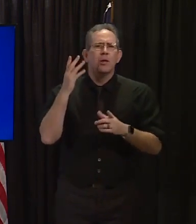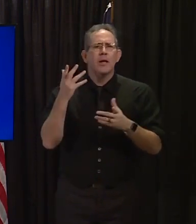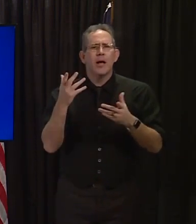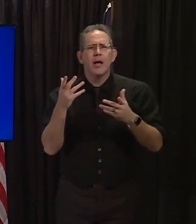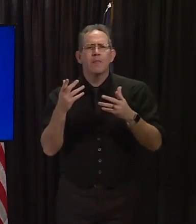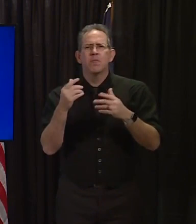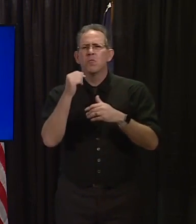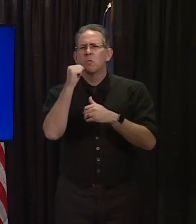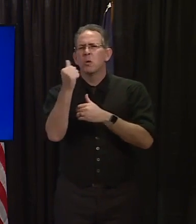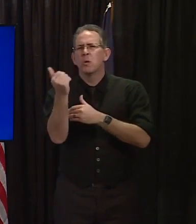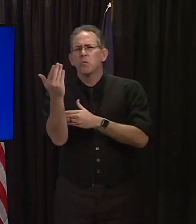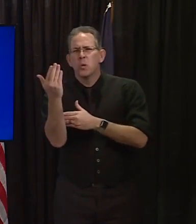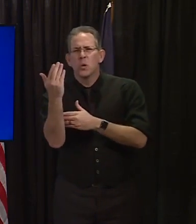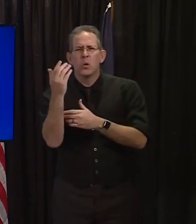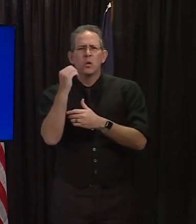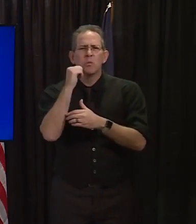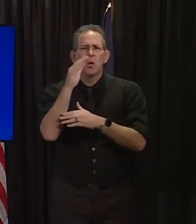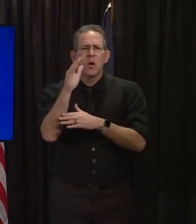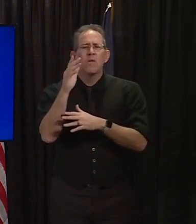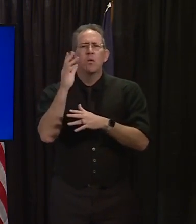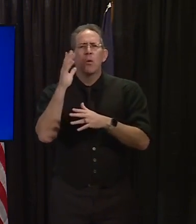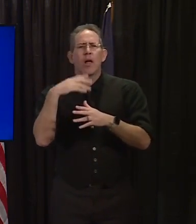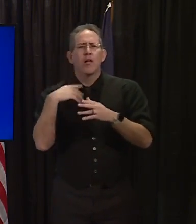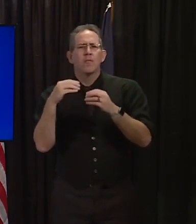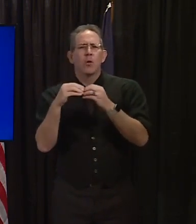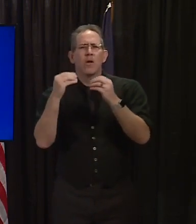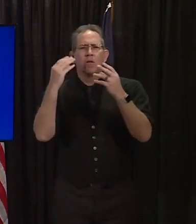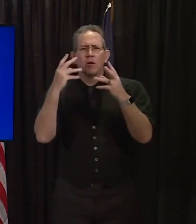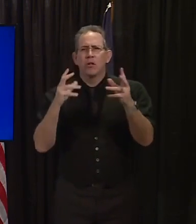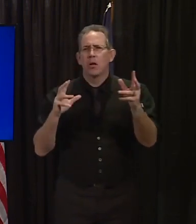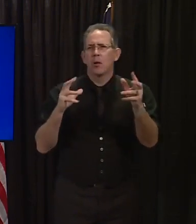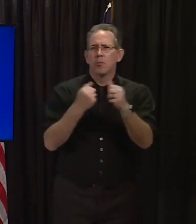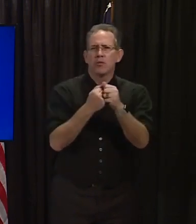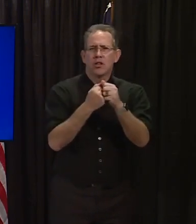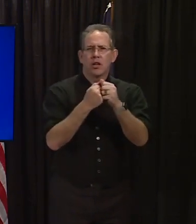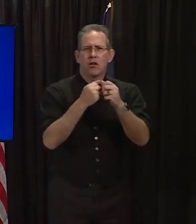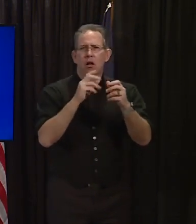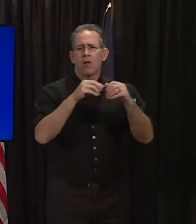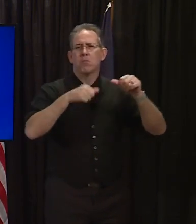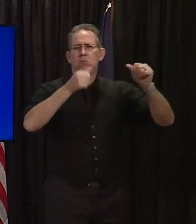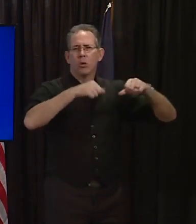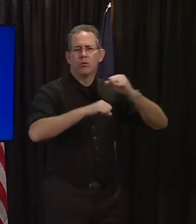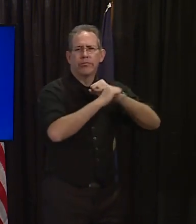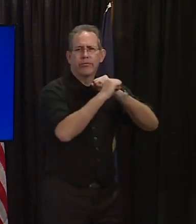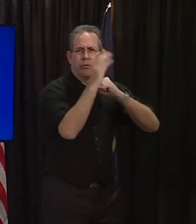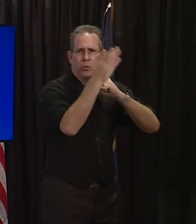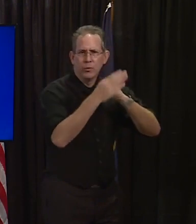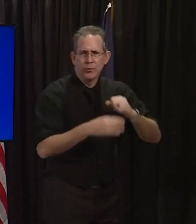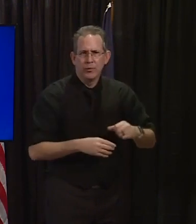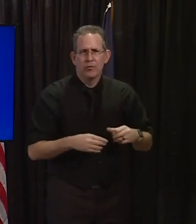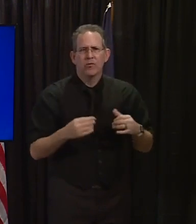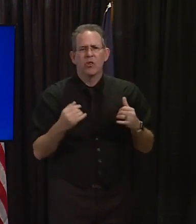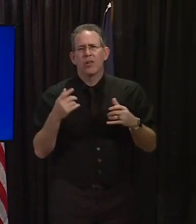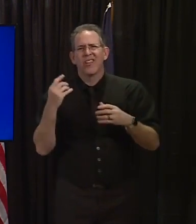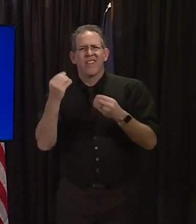afternoon uh that we will post on the website that has all of the data that we usually include. So this is a little bit of an abbreviated slide deck